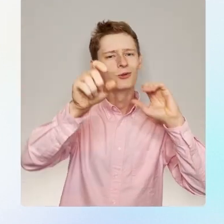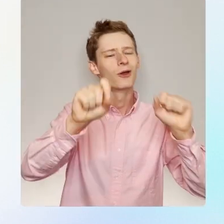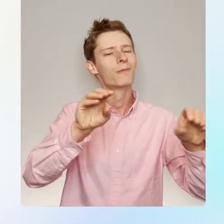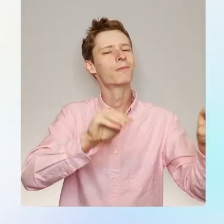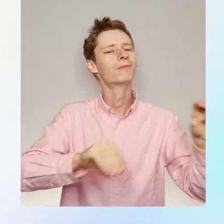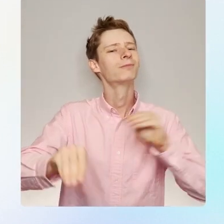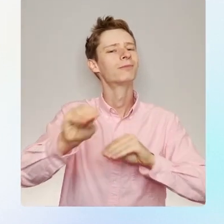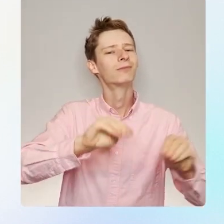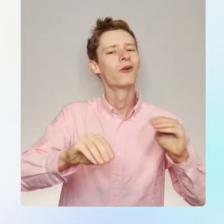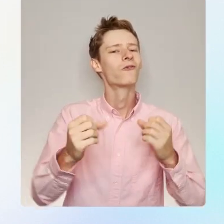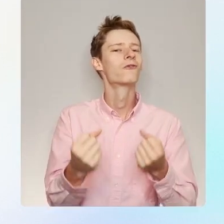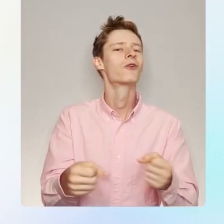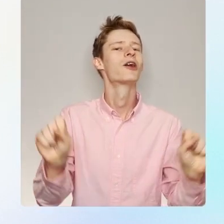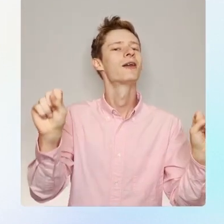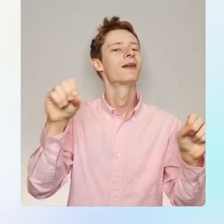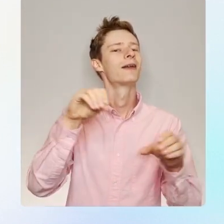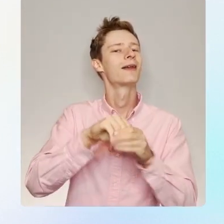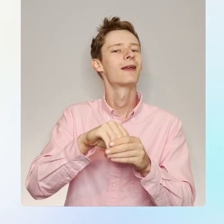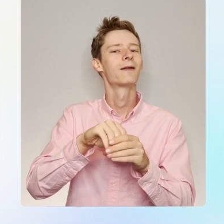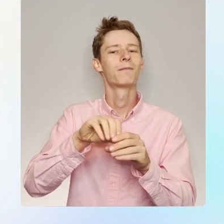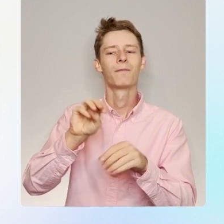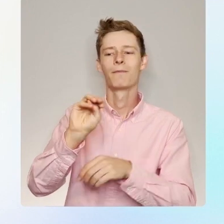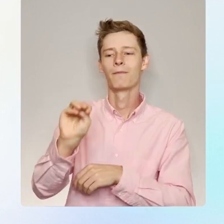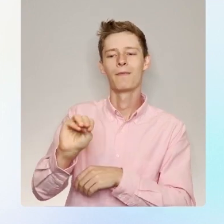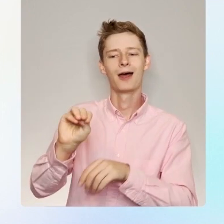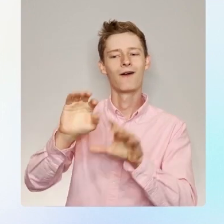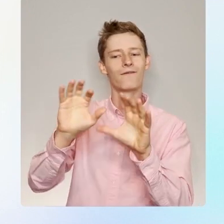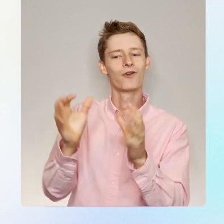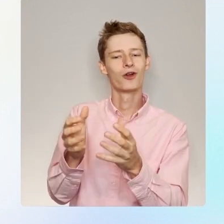in the metaverse as you would in the physical world.